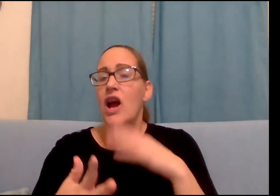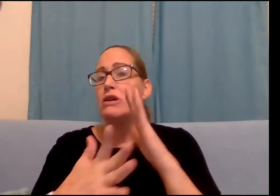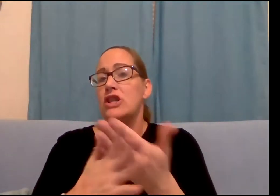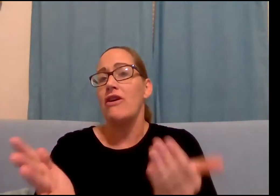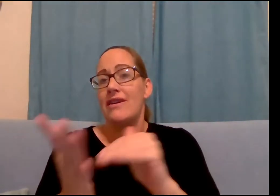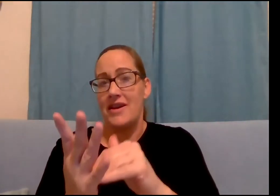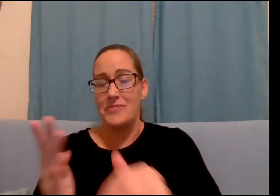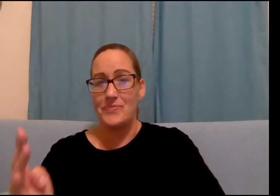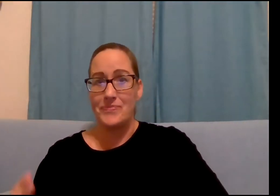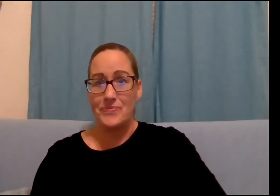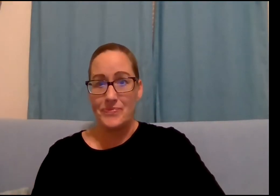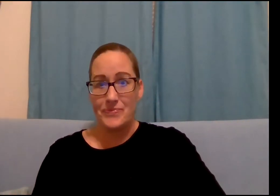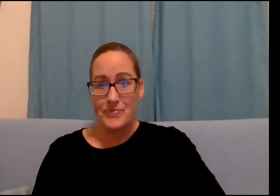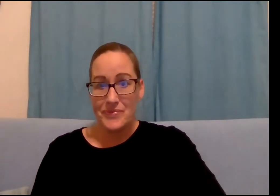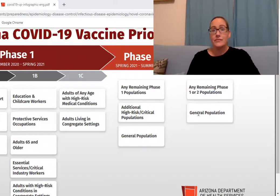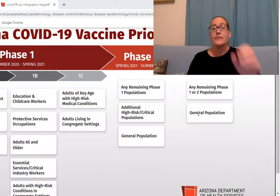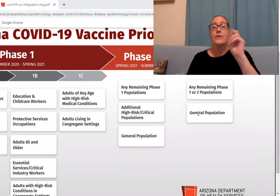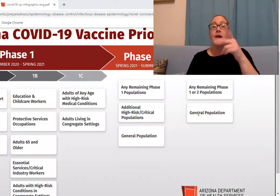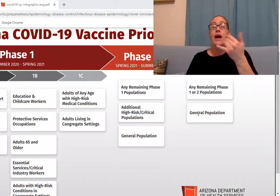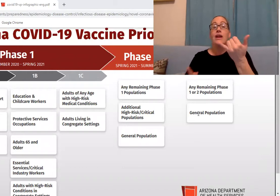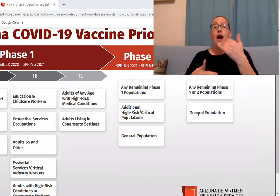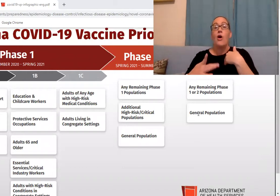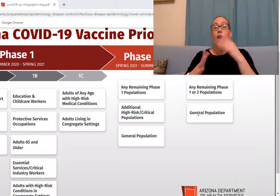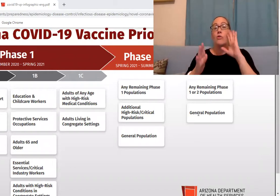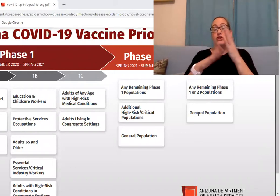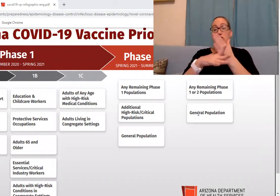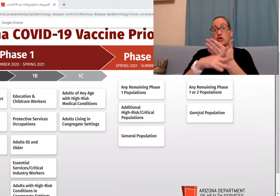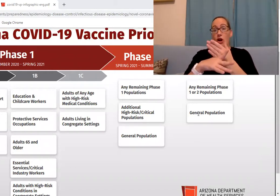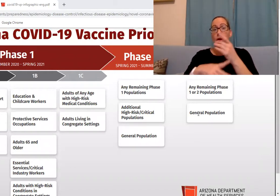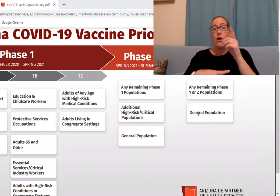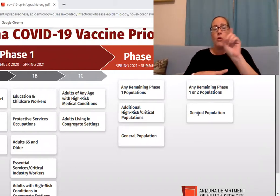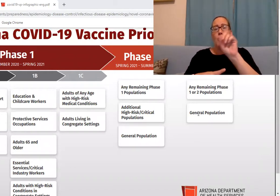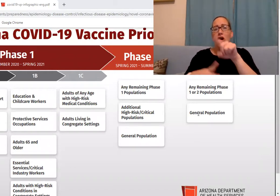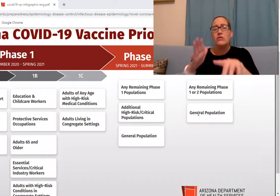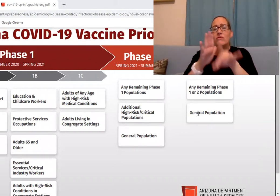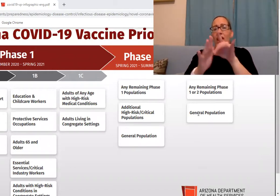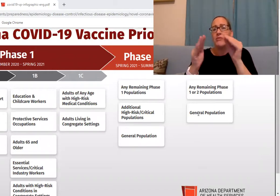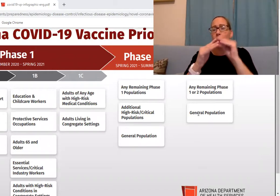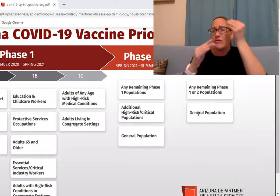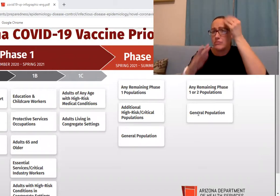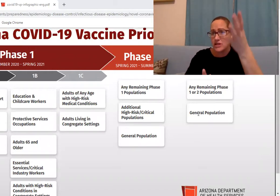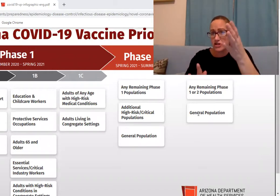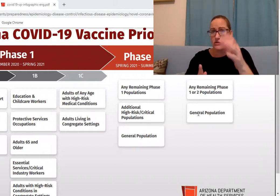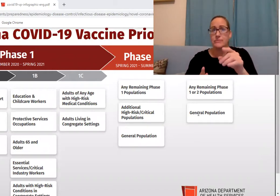I will share with you again. (Shared screen and PIP picture is larger than the last one) Now, I will share where to find more information.